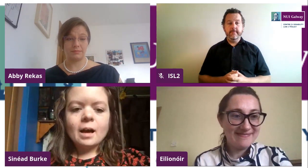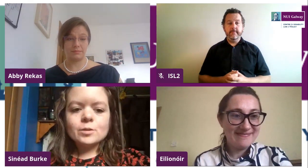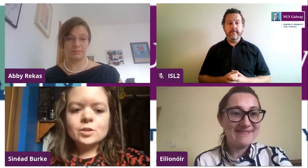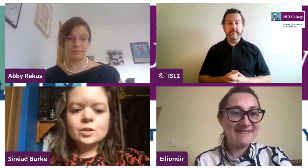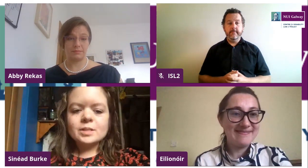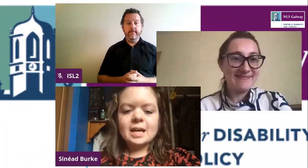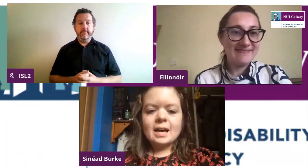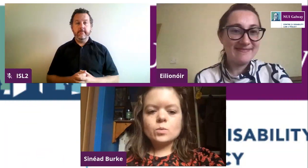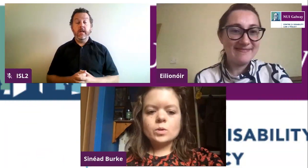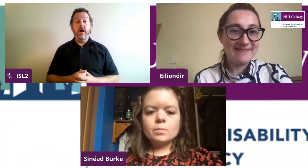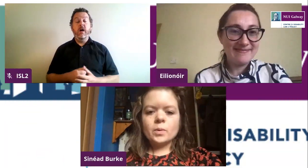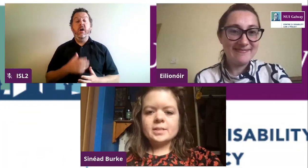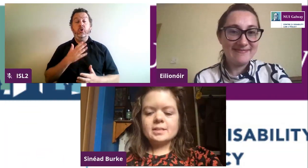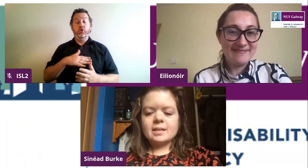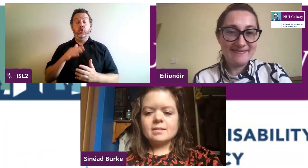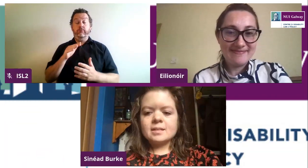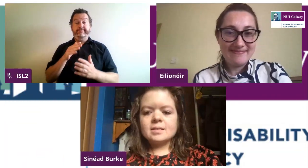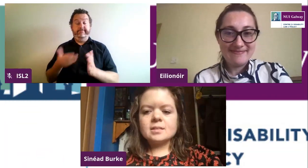I was going to add one point there.